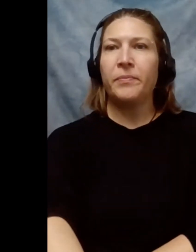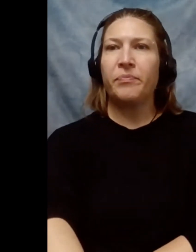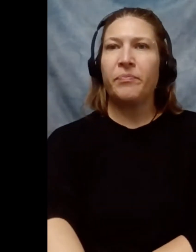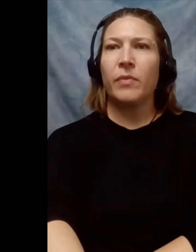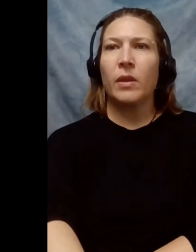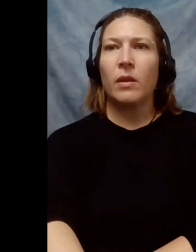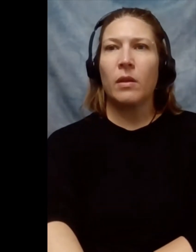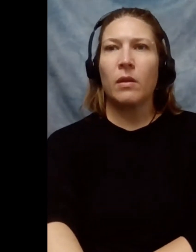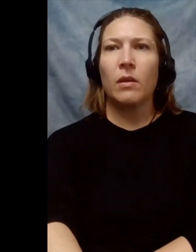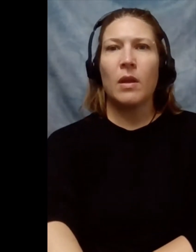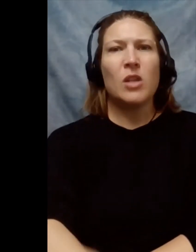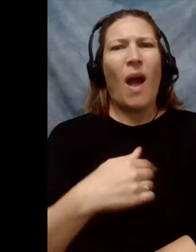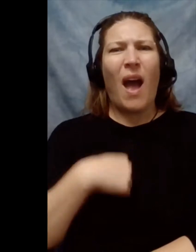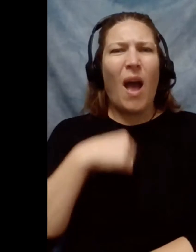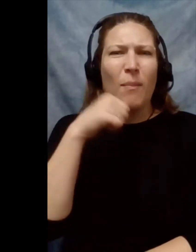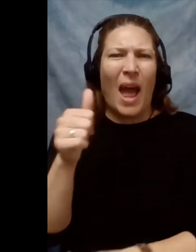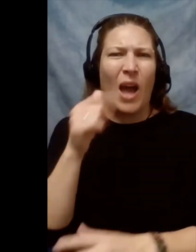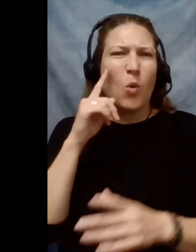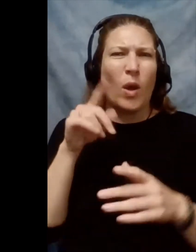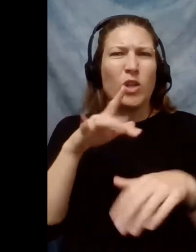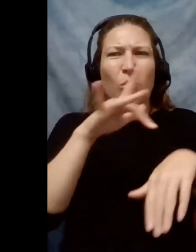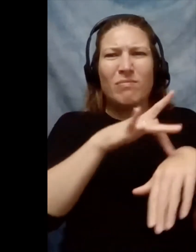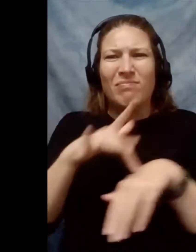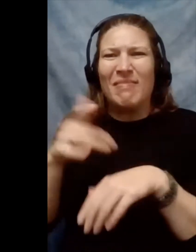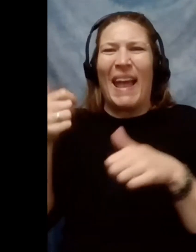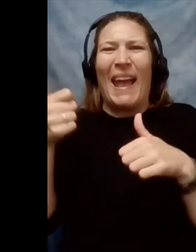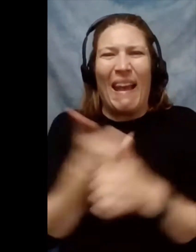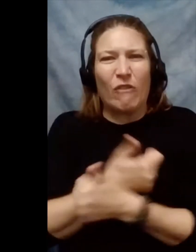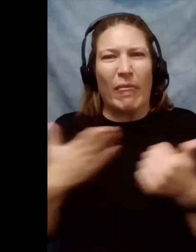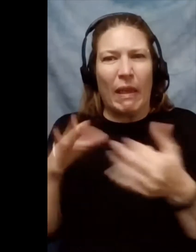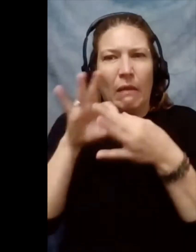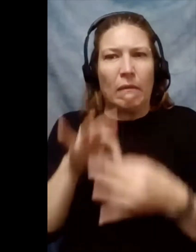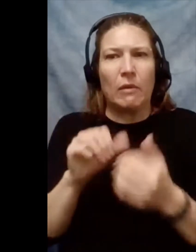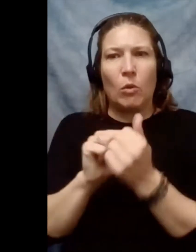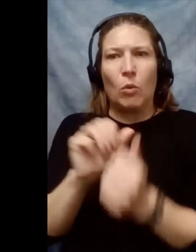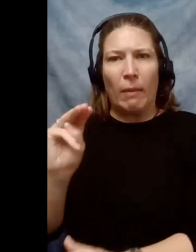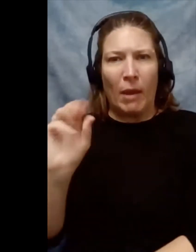feature because there are quite a few but i will concentrate on the ones that i feel we need as